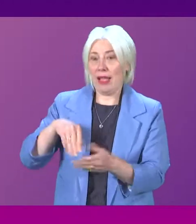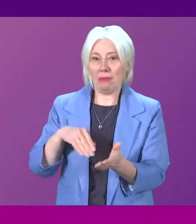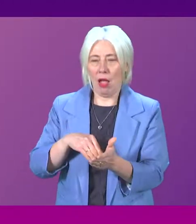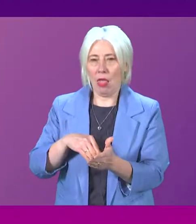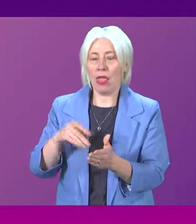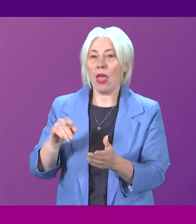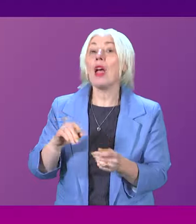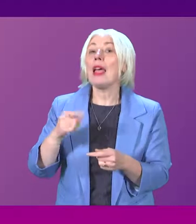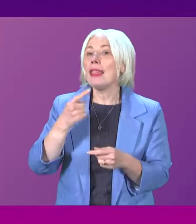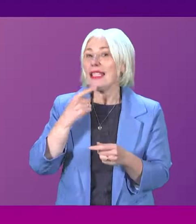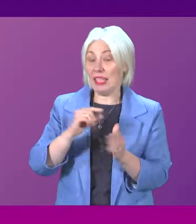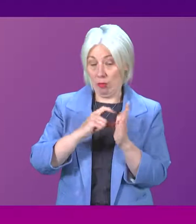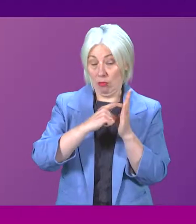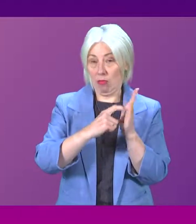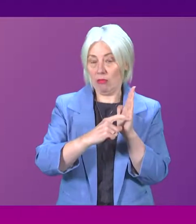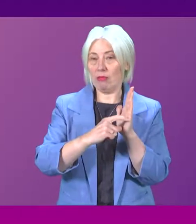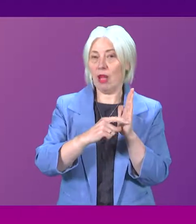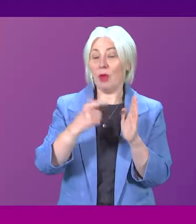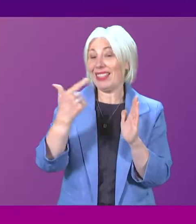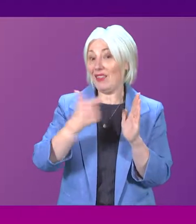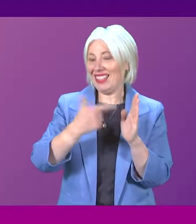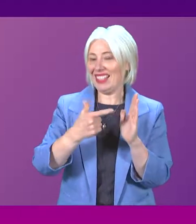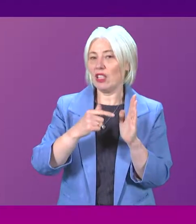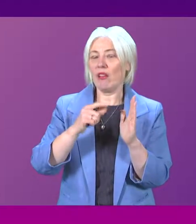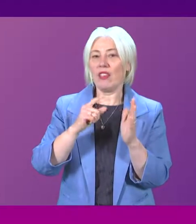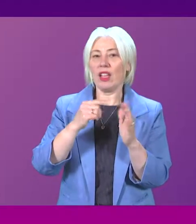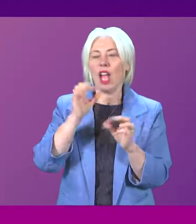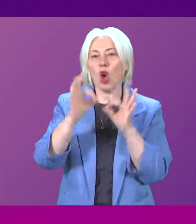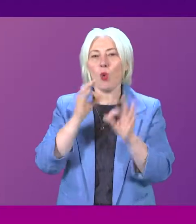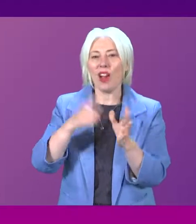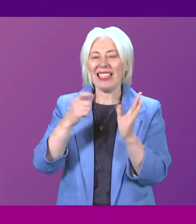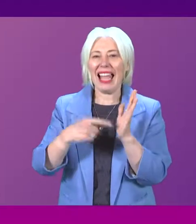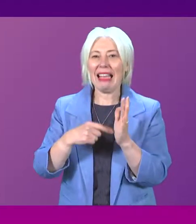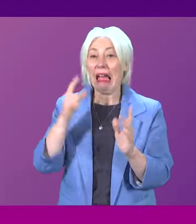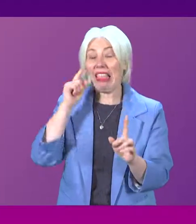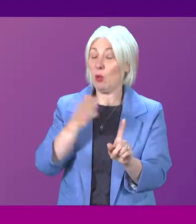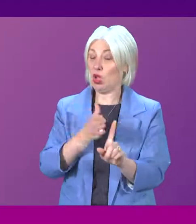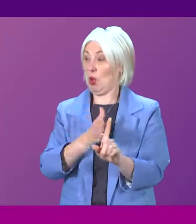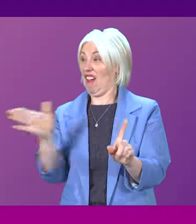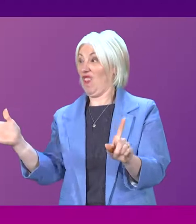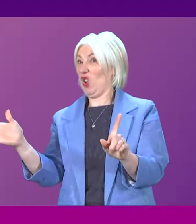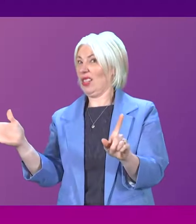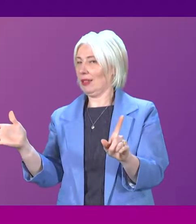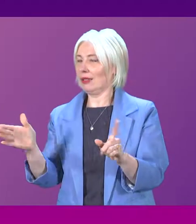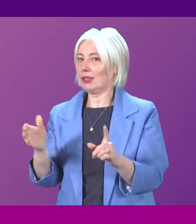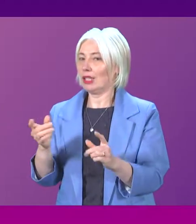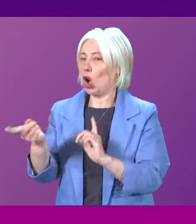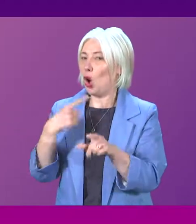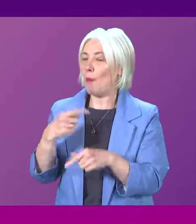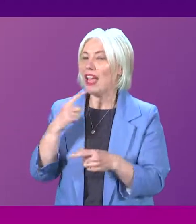at me section 17 of the Inquiries Act 2005, as an attempt, I think, to avoid comment on the resignation of senior counsel.